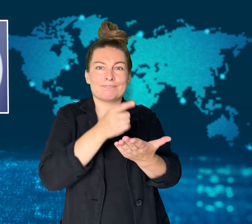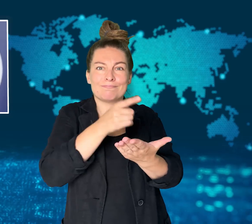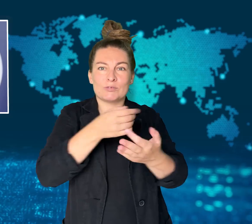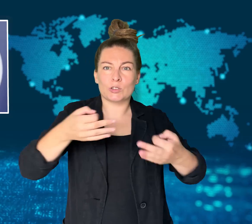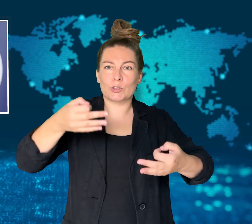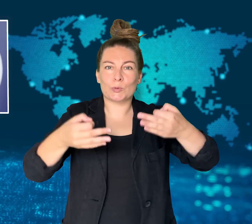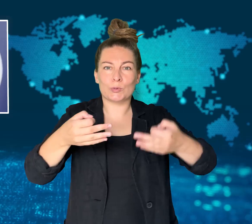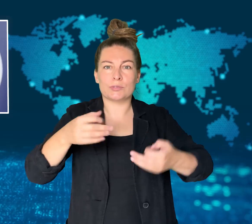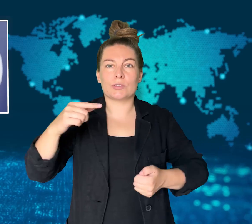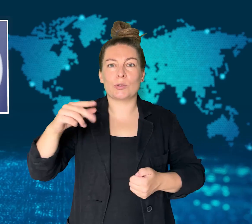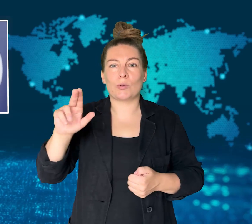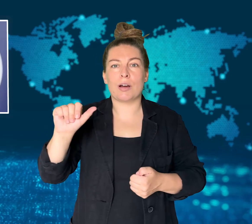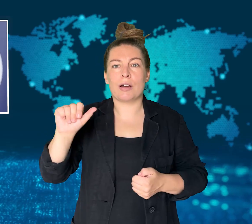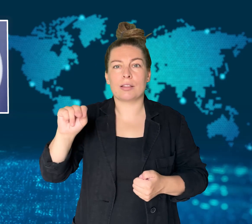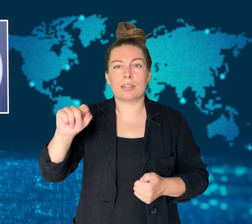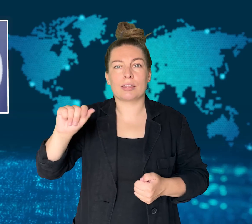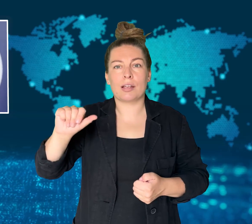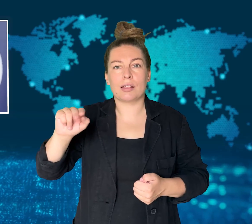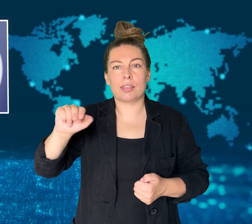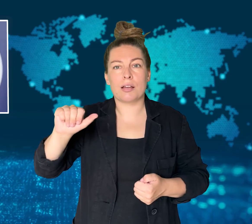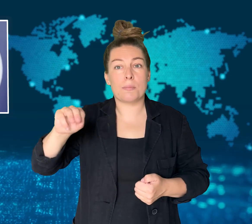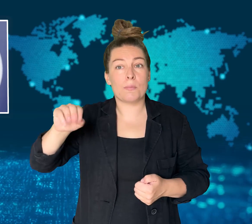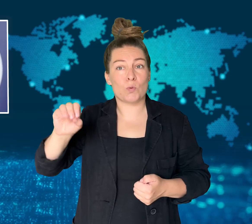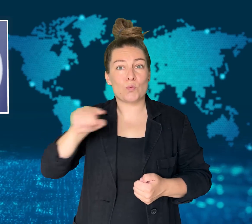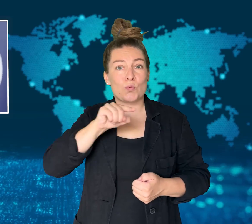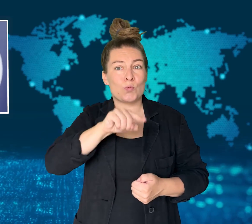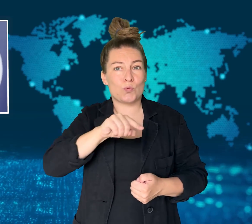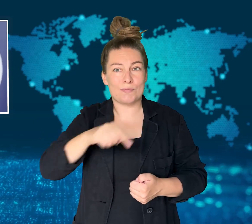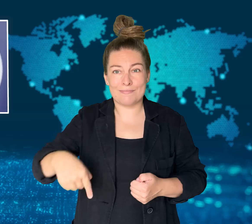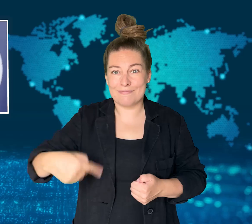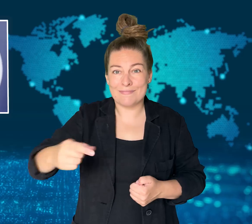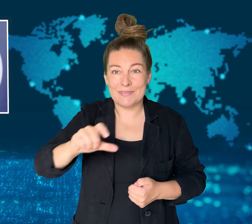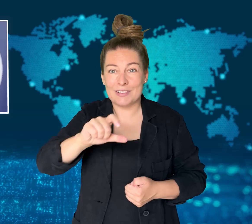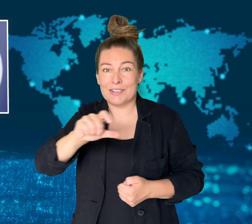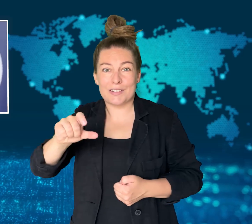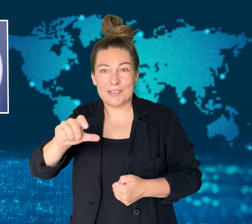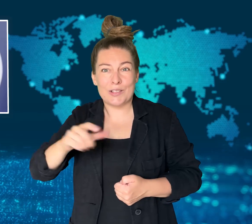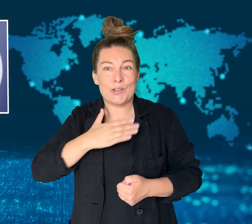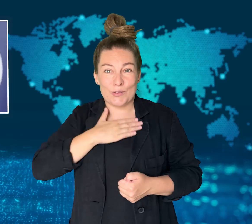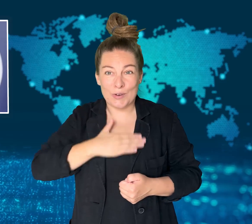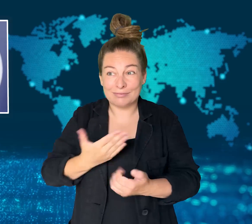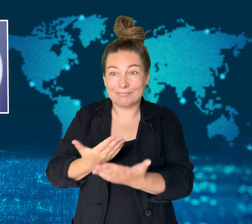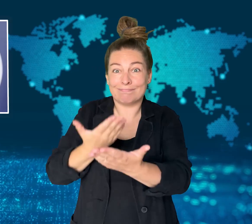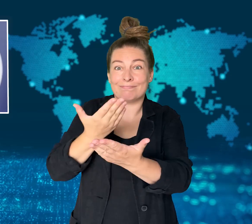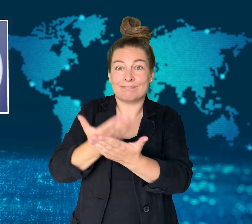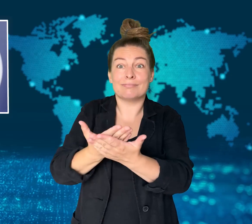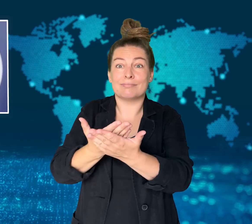The plea agreement was to have been presented before a judge